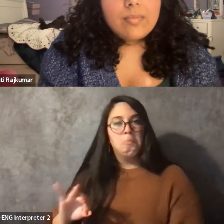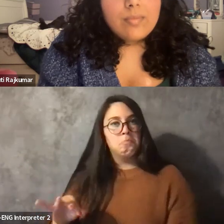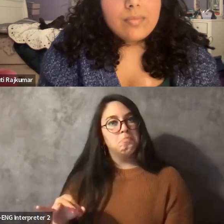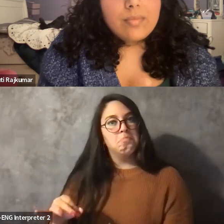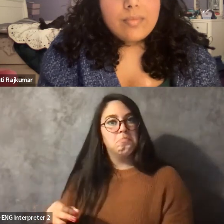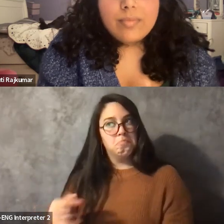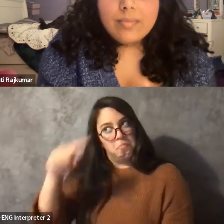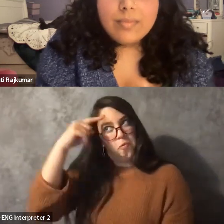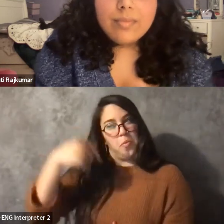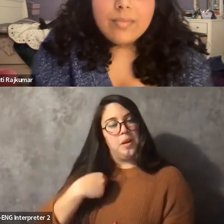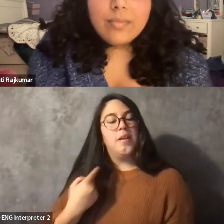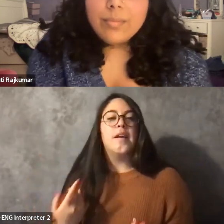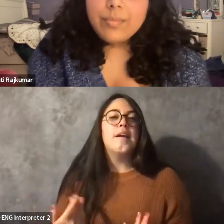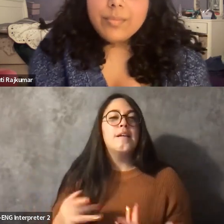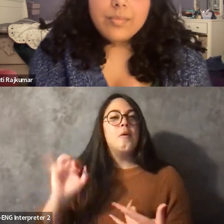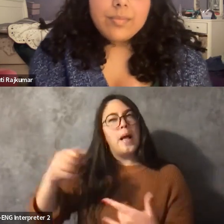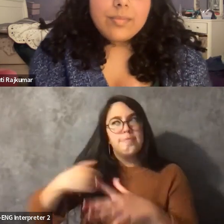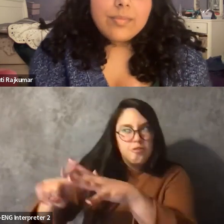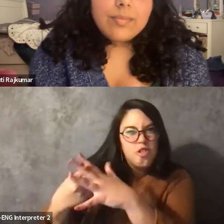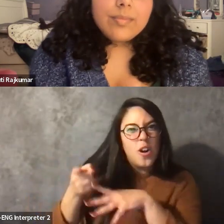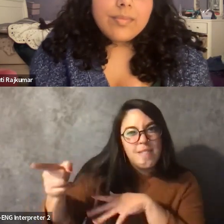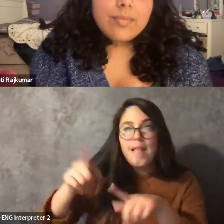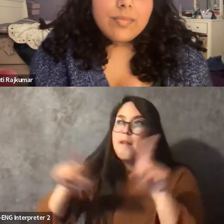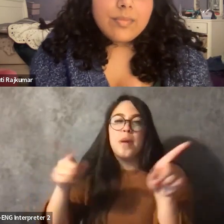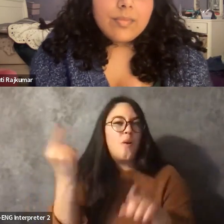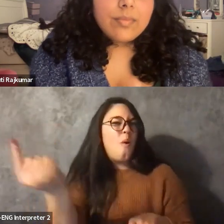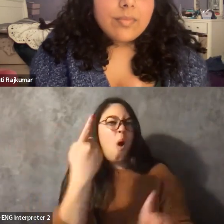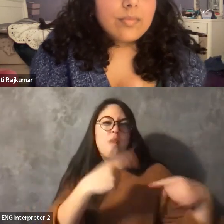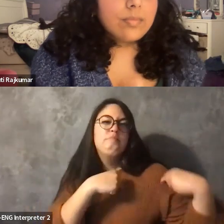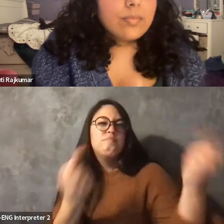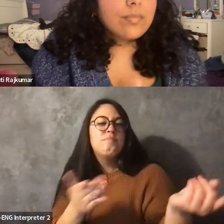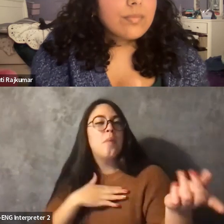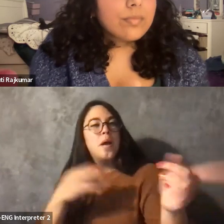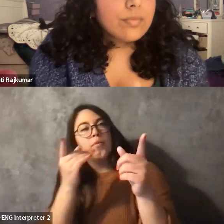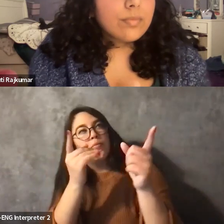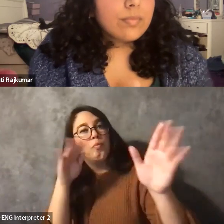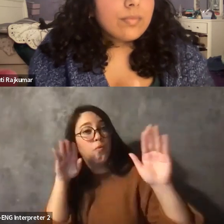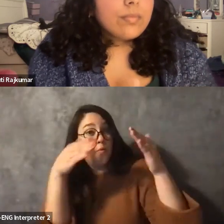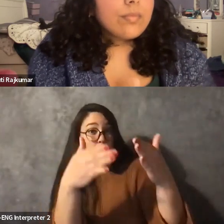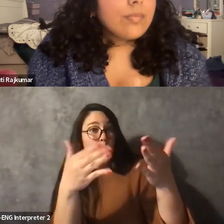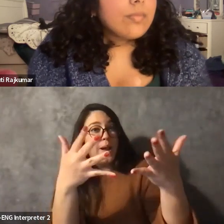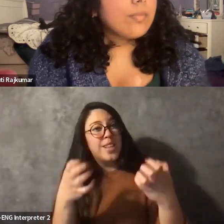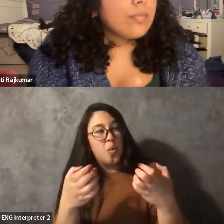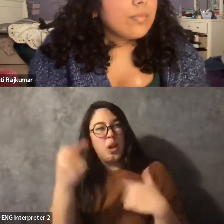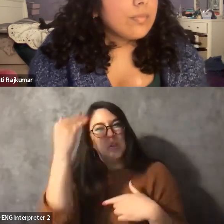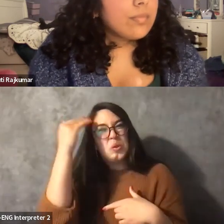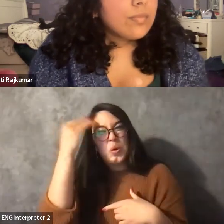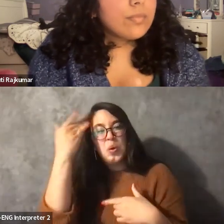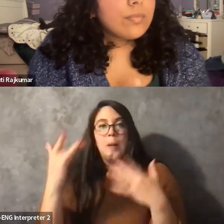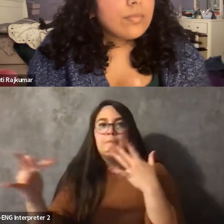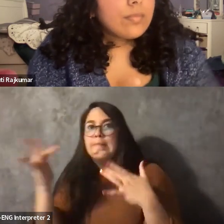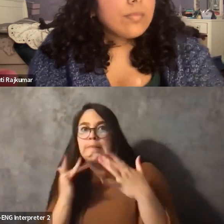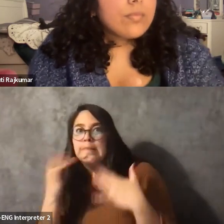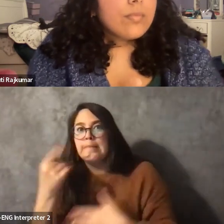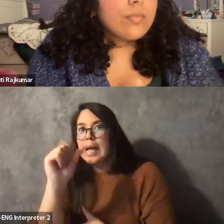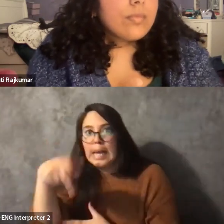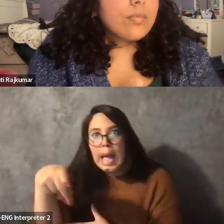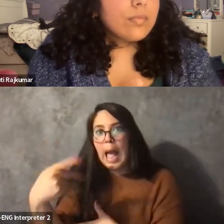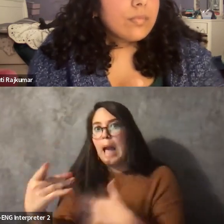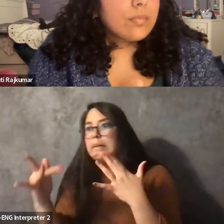like bridge the gaps for disabled people and systemic change.